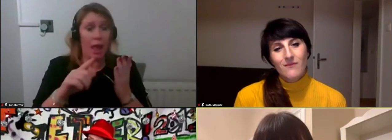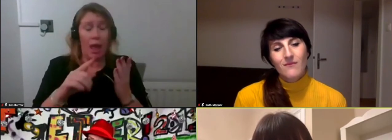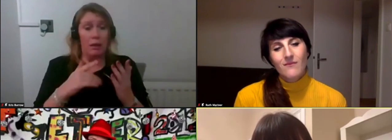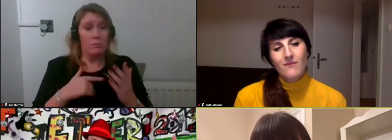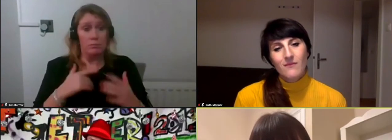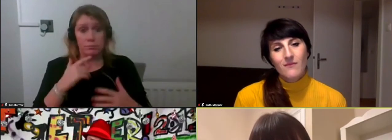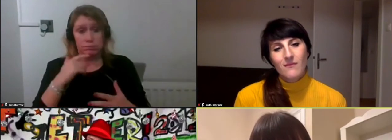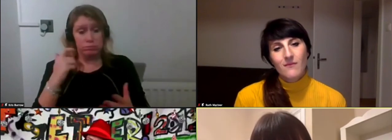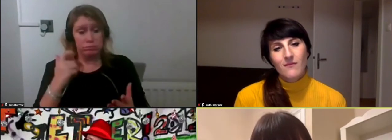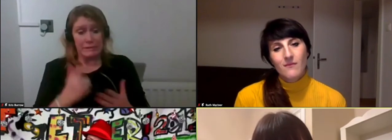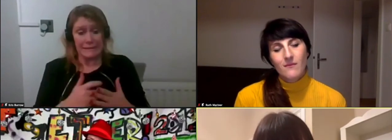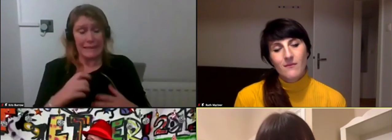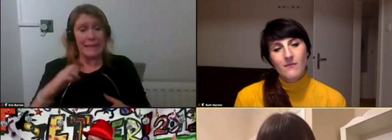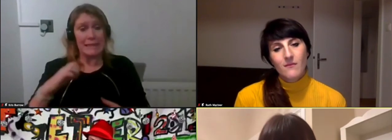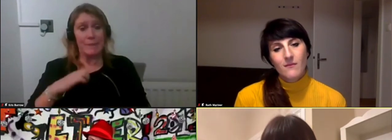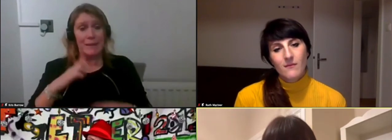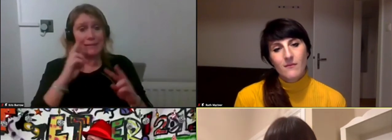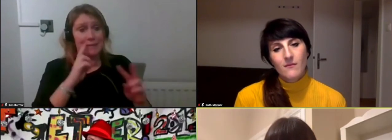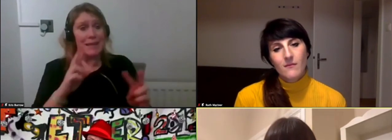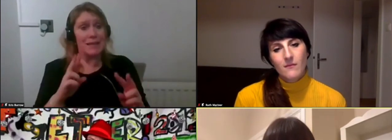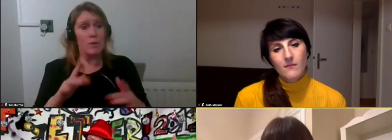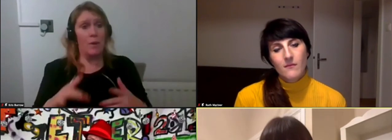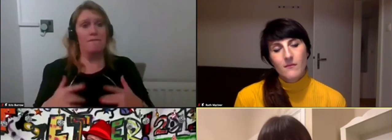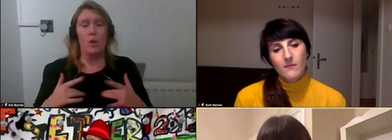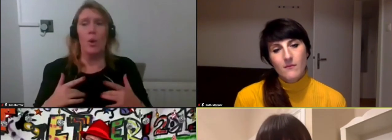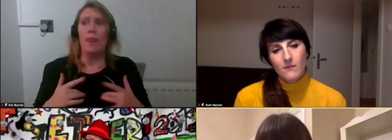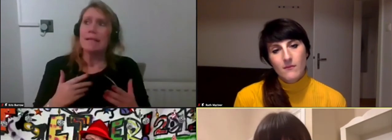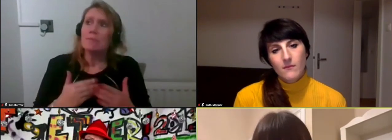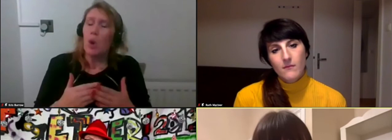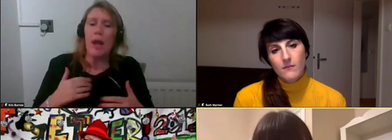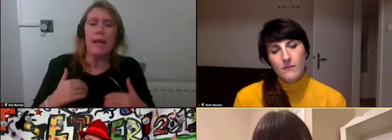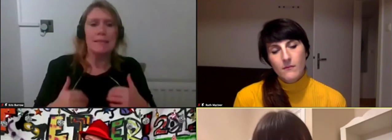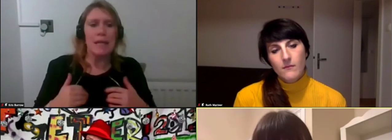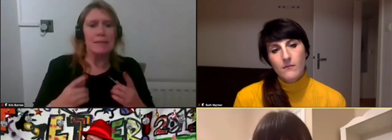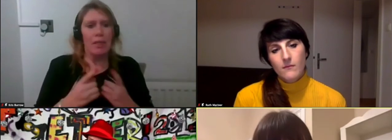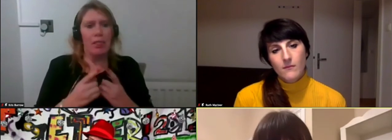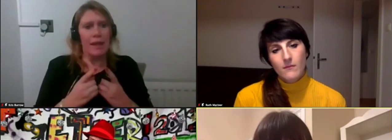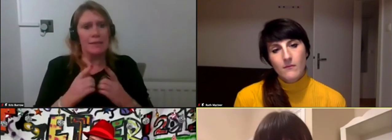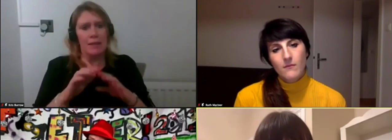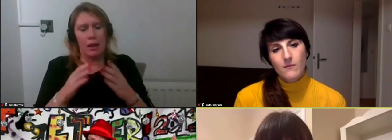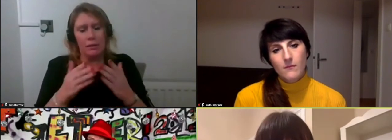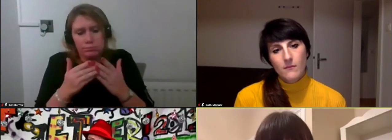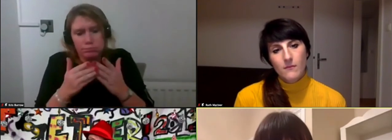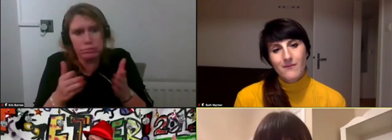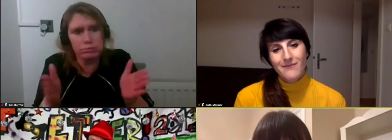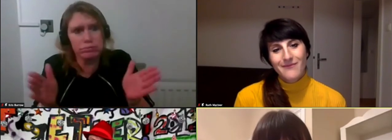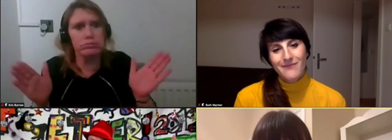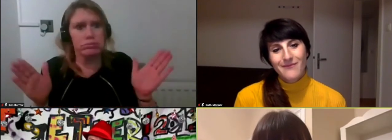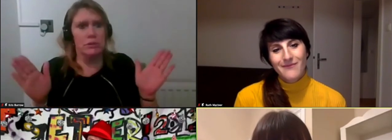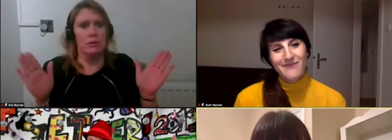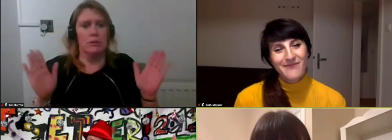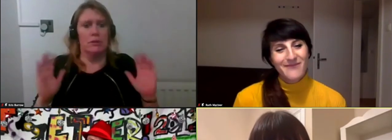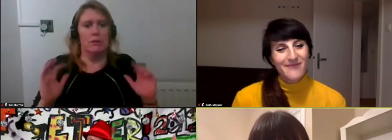would see. So yeah, there are some really exciting things going on, but yeah we find what you are doing particularly exciting.